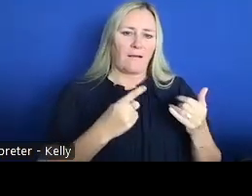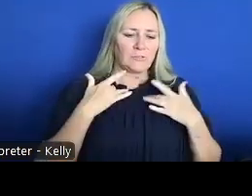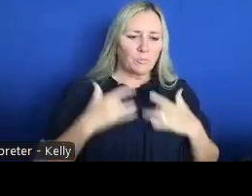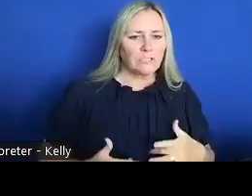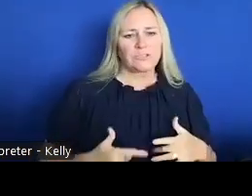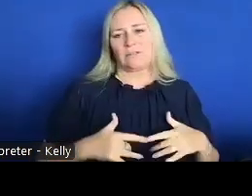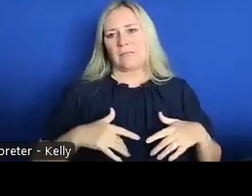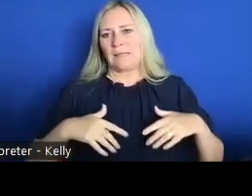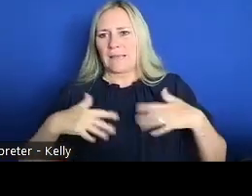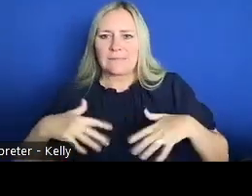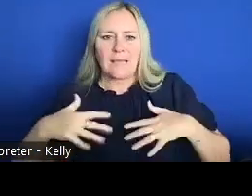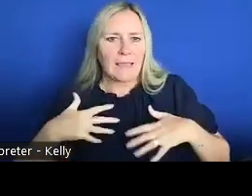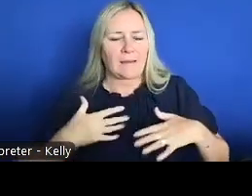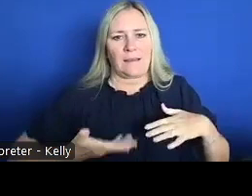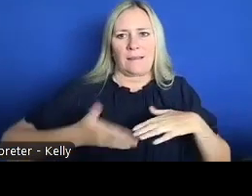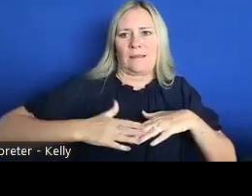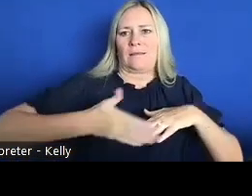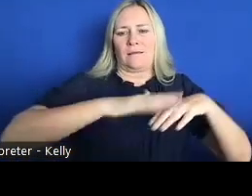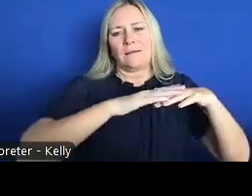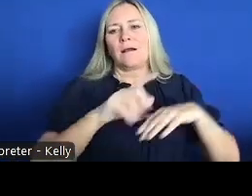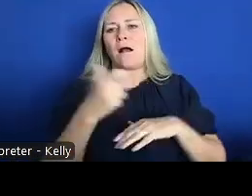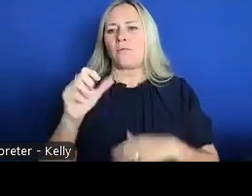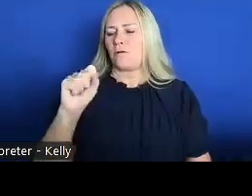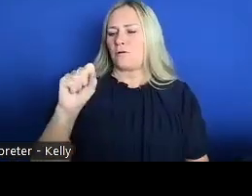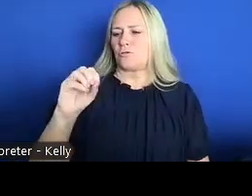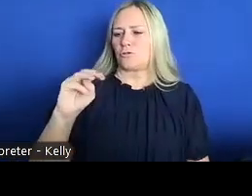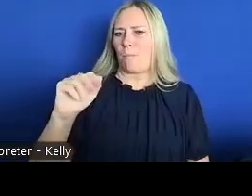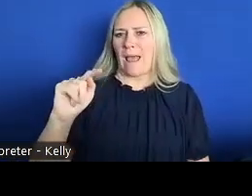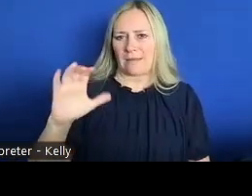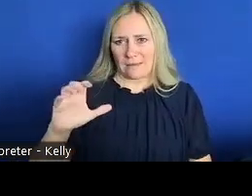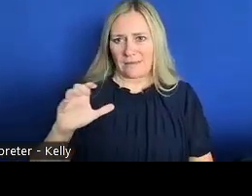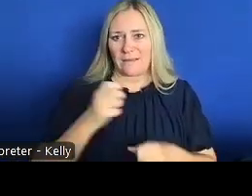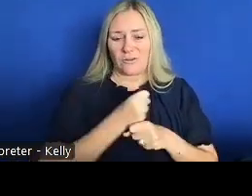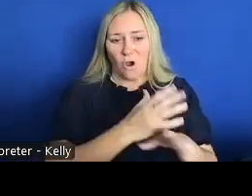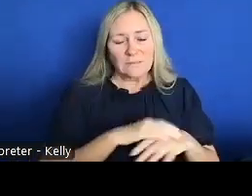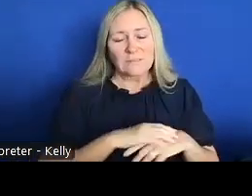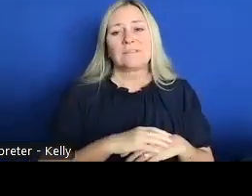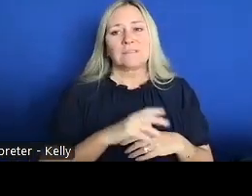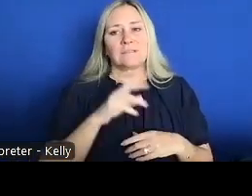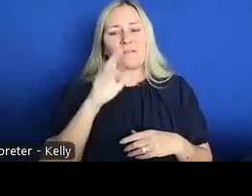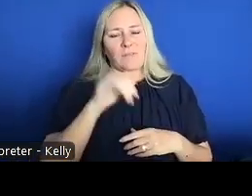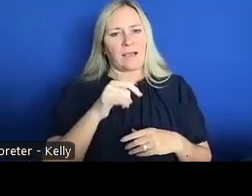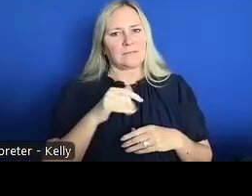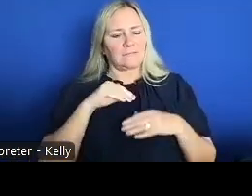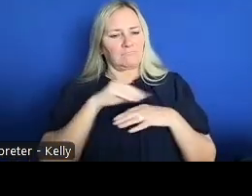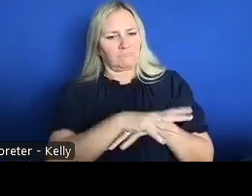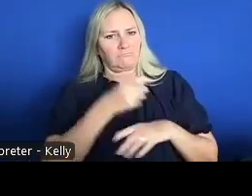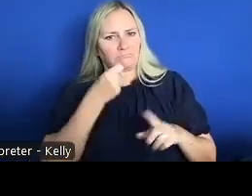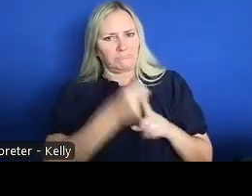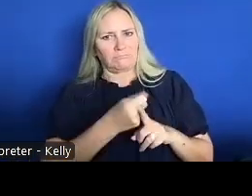um other uh sematic things that are long-term reverberations of everything we've been through